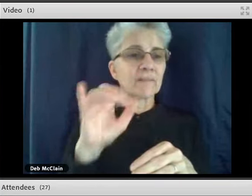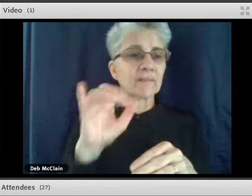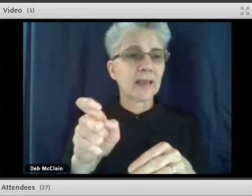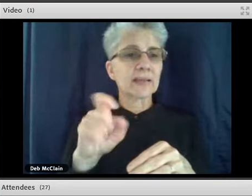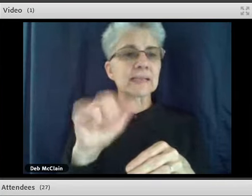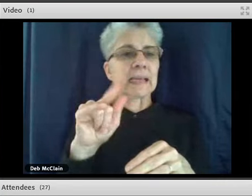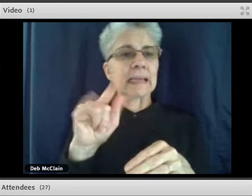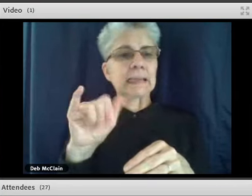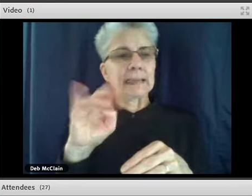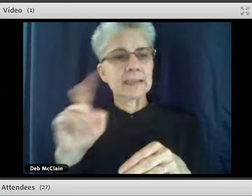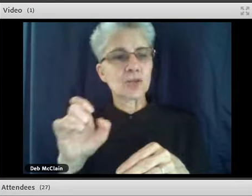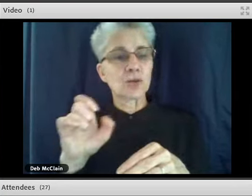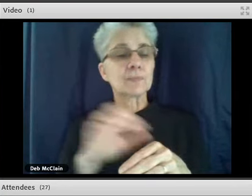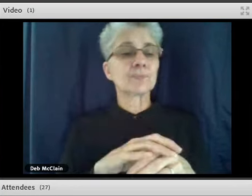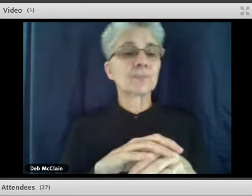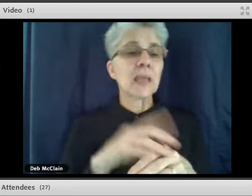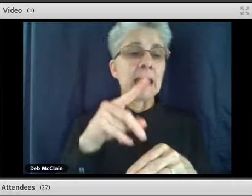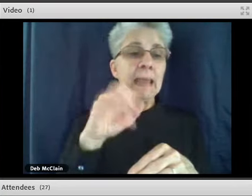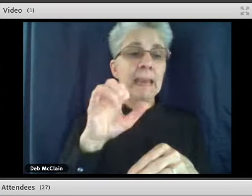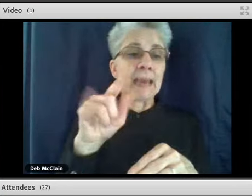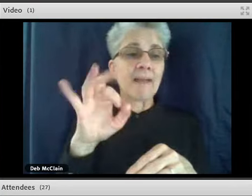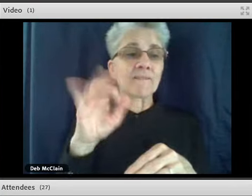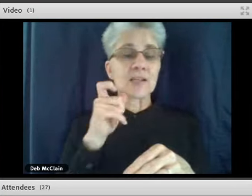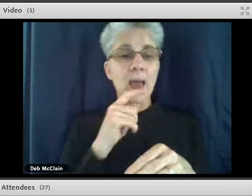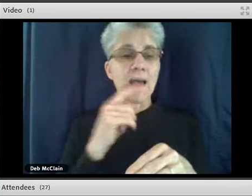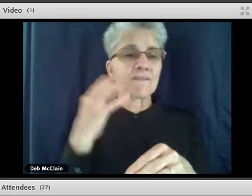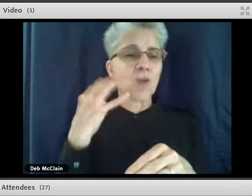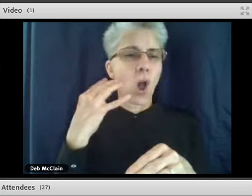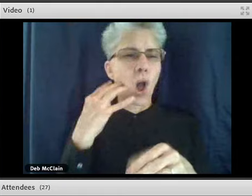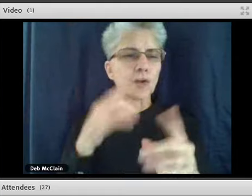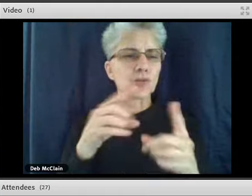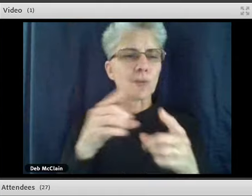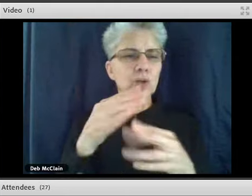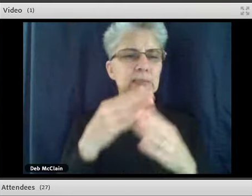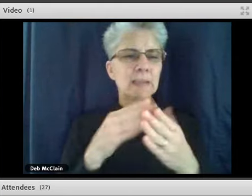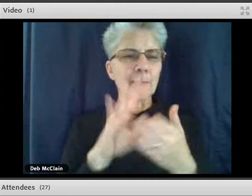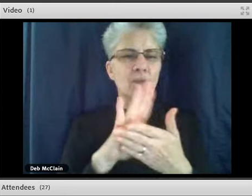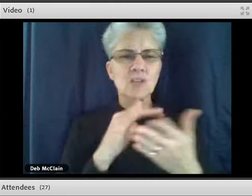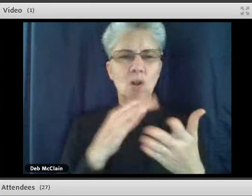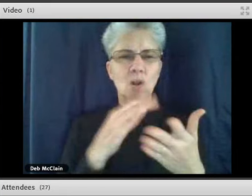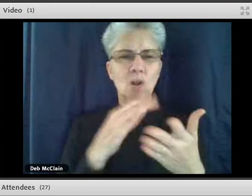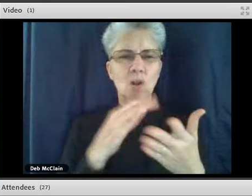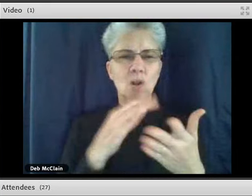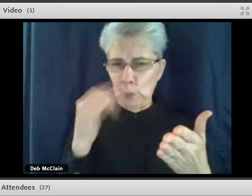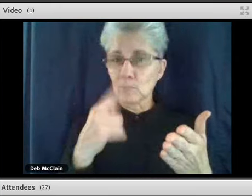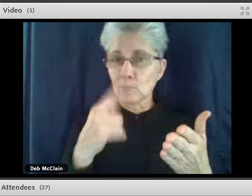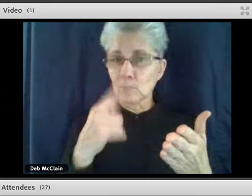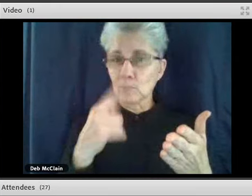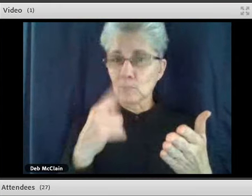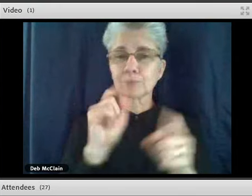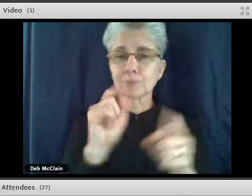Of course, OverDrive and Netflix and Kindle have accessibility. Netflix will actually have audio descriptions